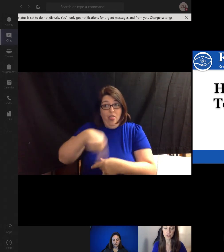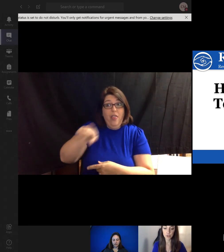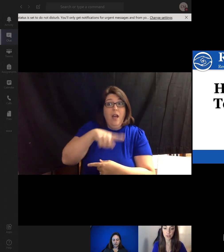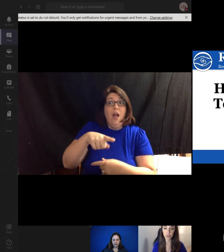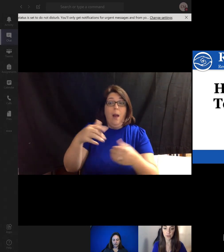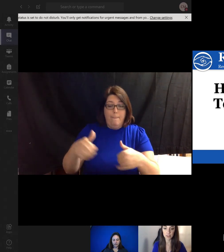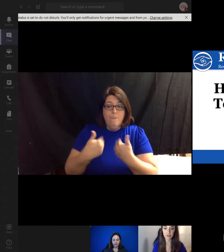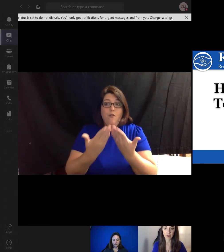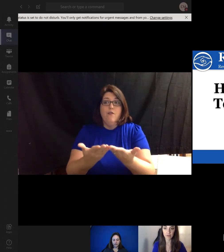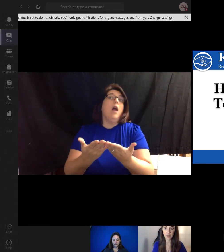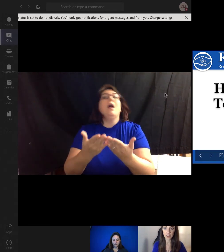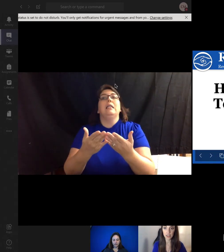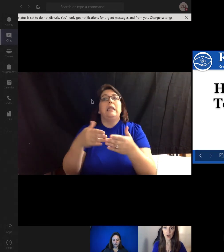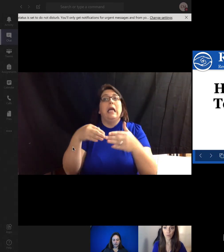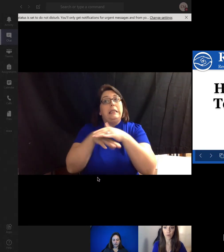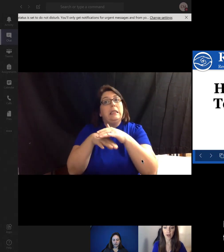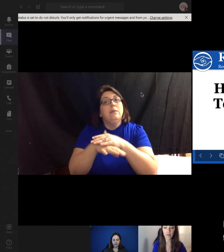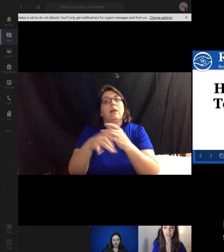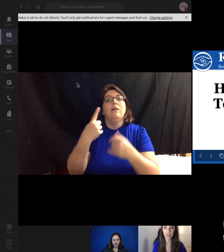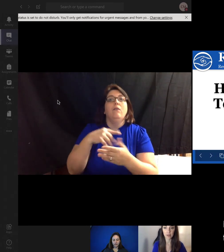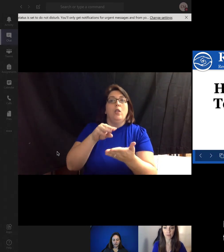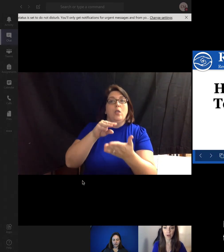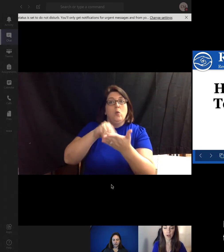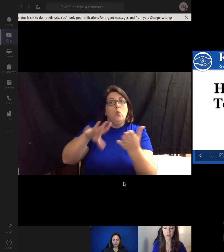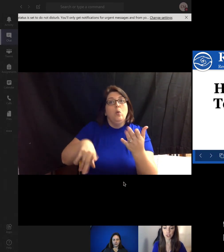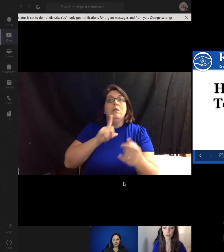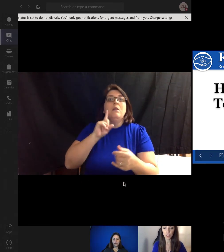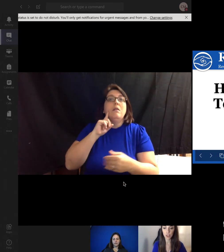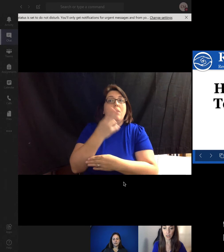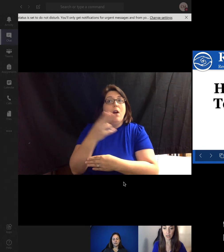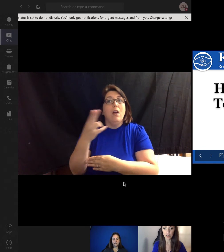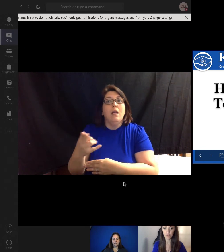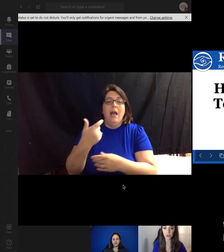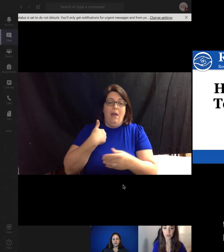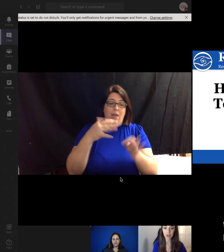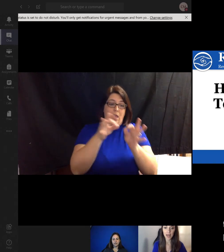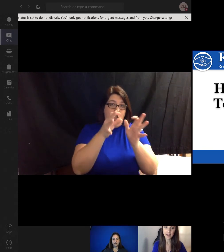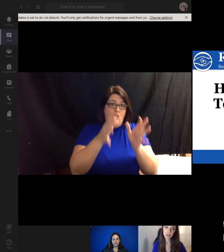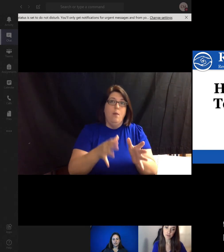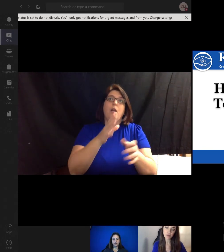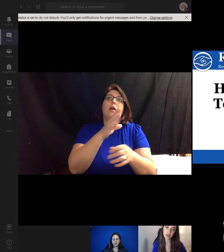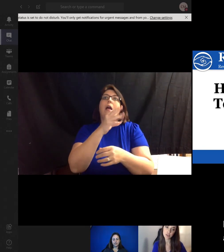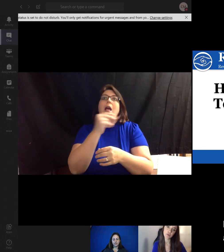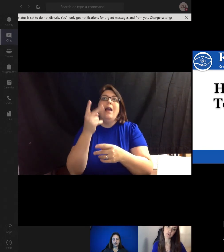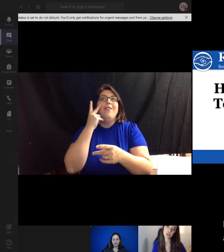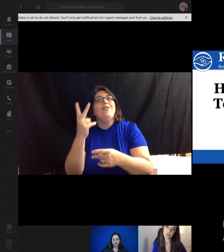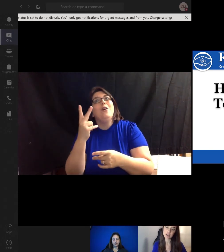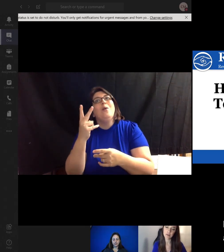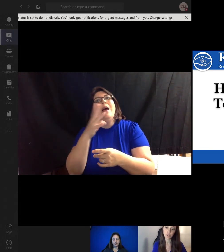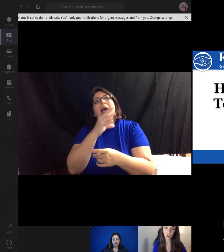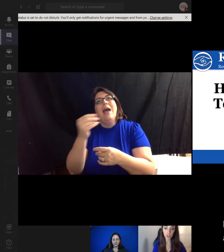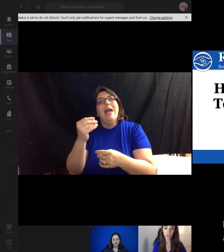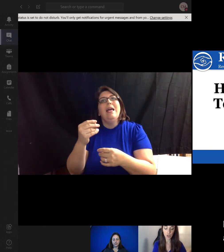student who is deaf/hard of hearing, with having the interpreter in view. And, it also provides Universal Design for Learning